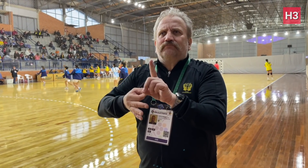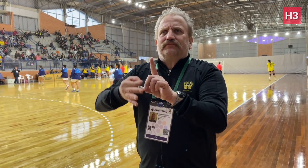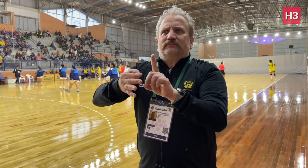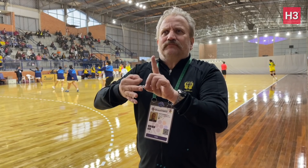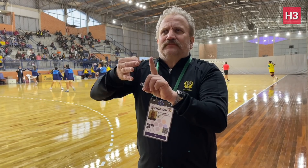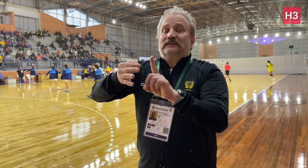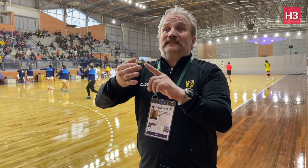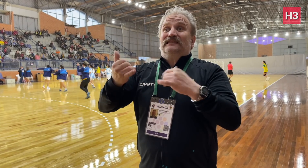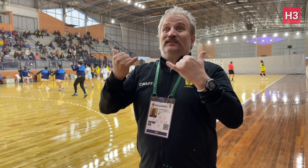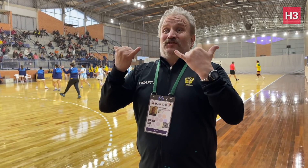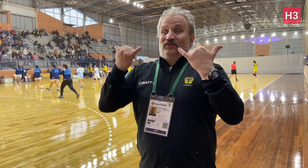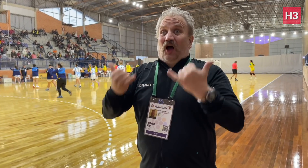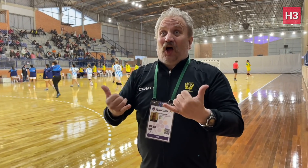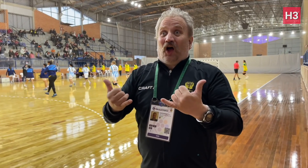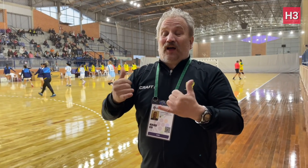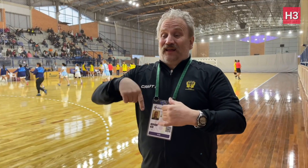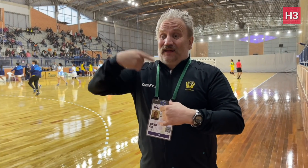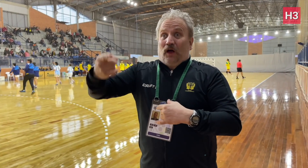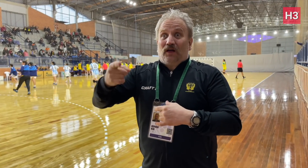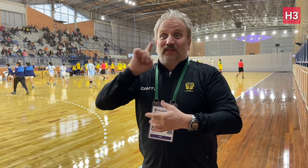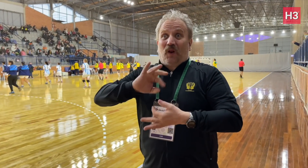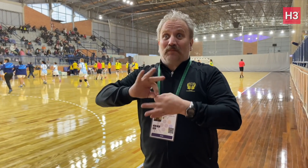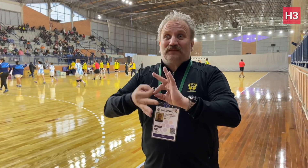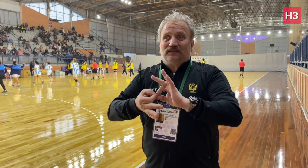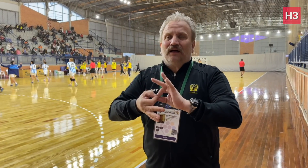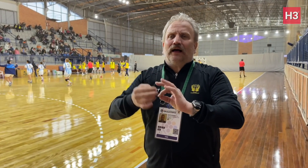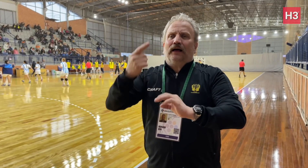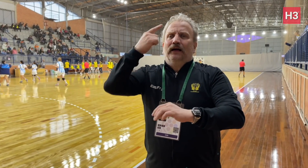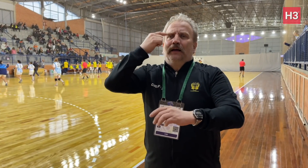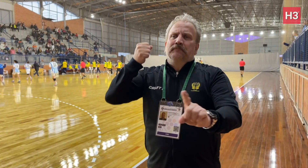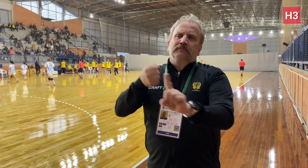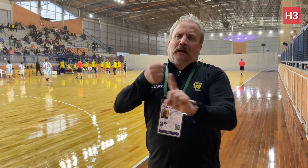for Summer Deaflympics in 2020,